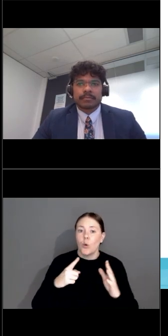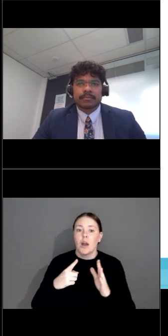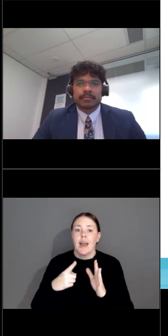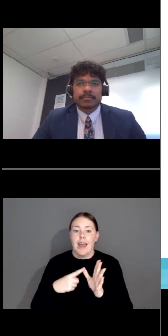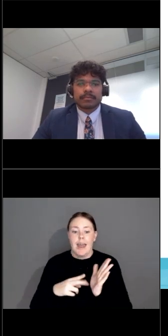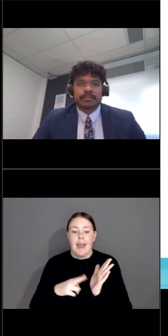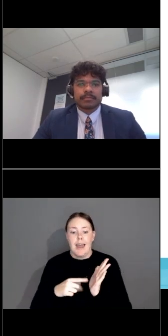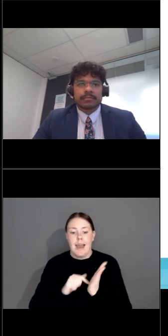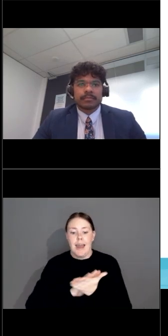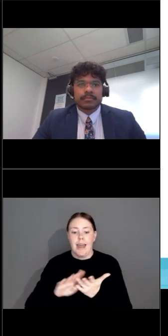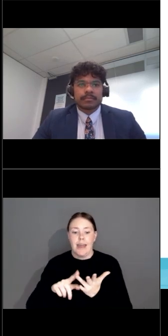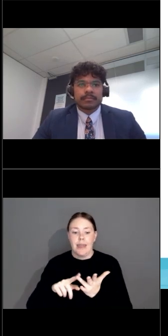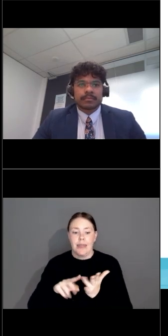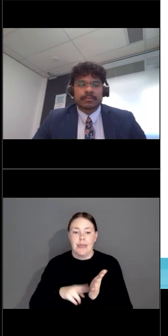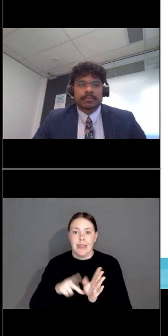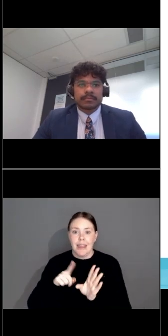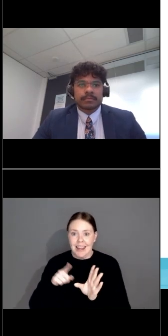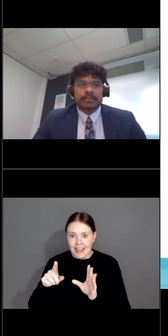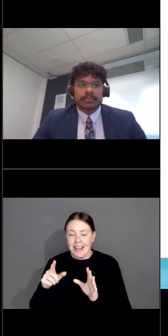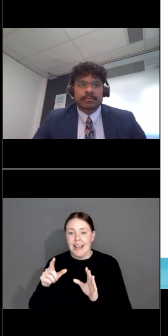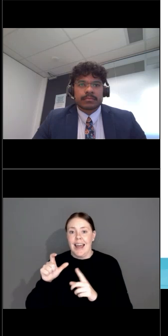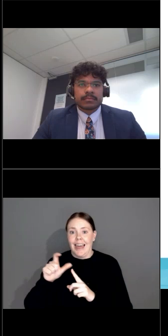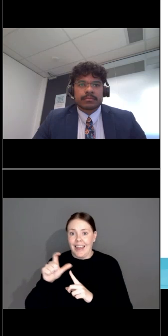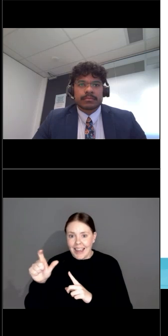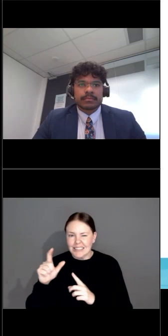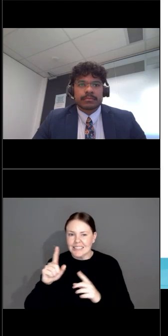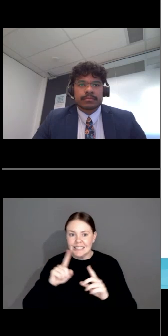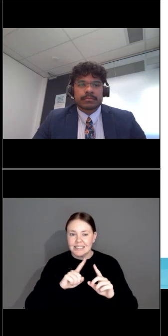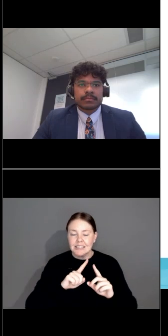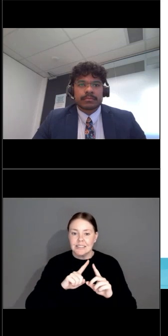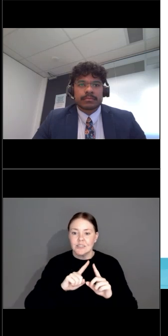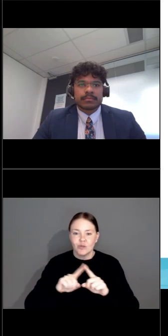members actually First Nation staff members and they are champions of blurred borders and are